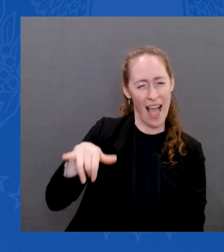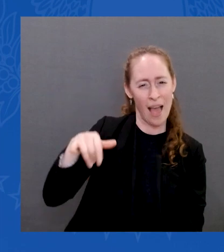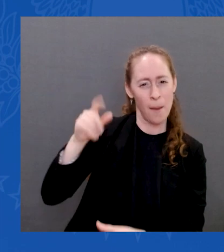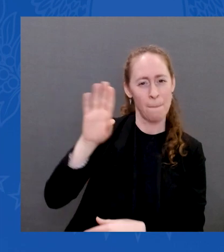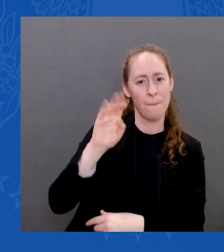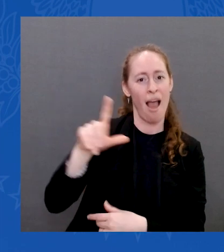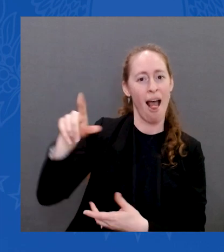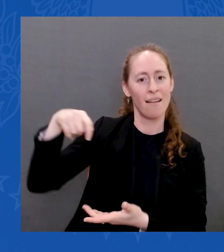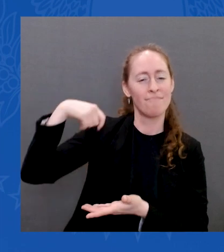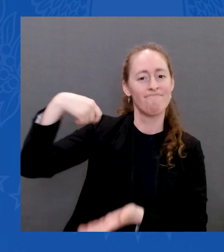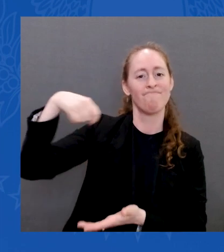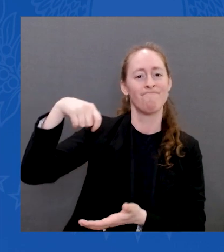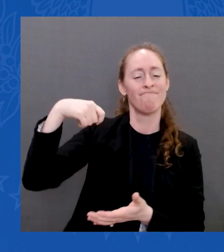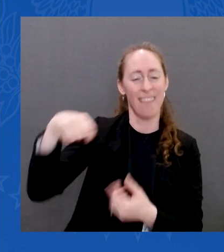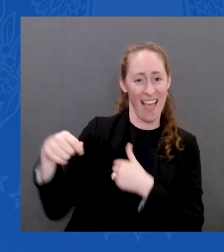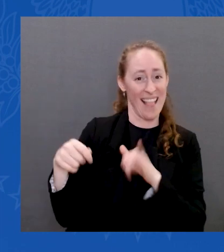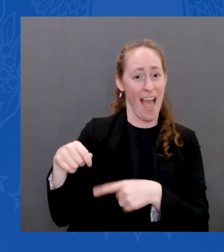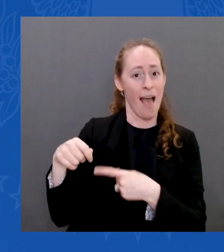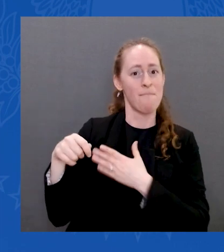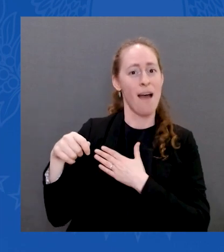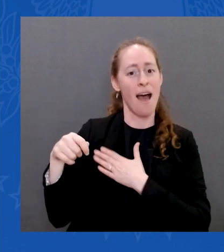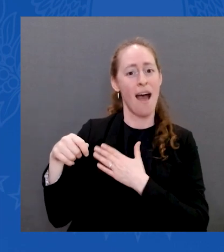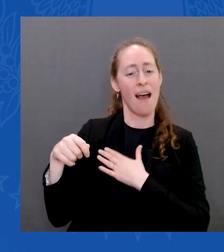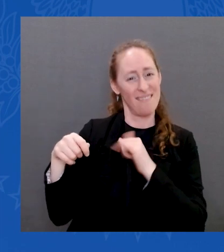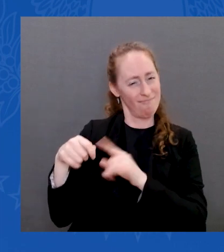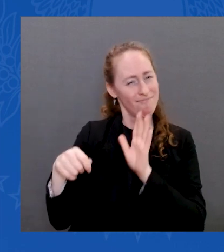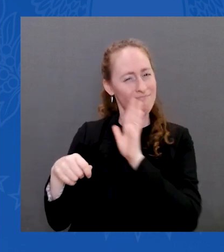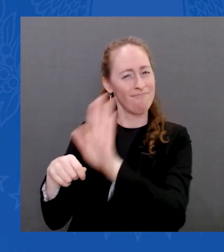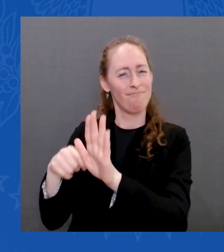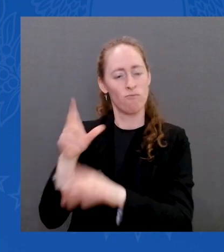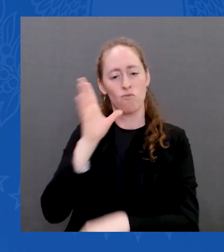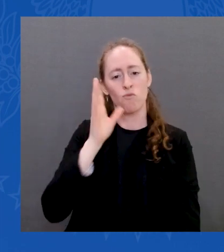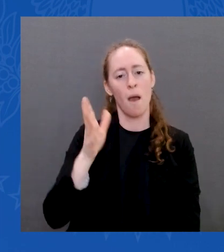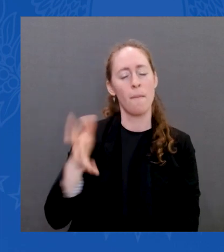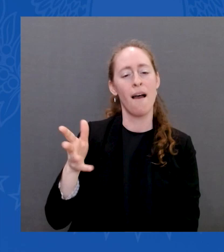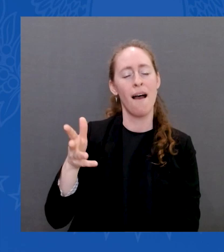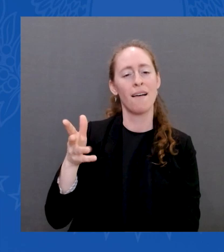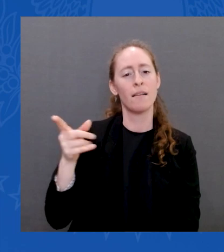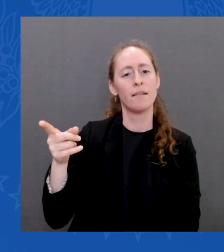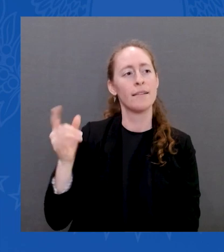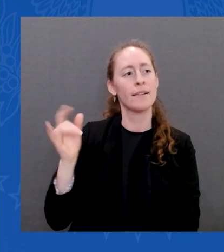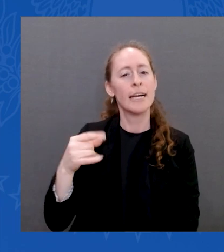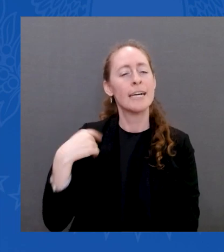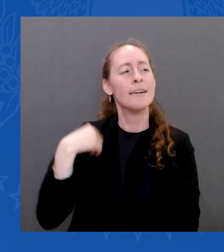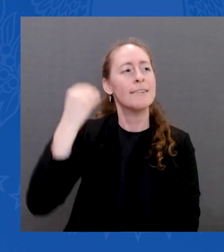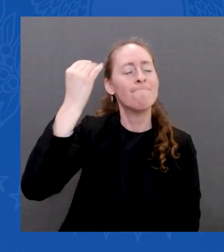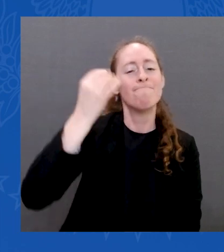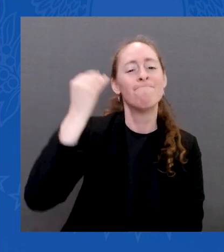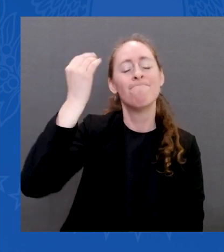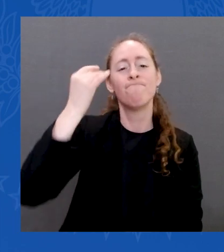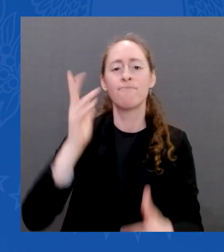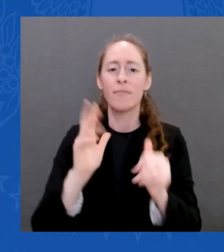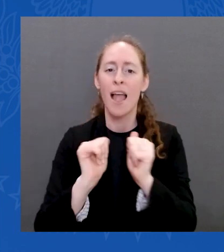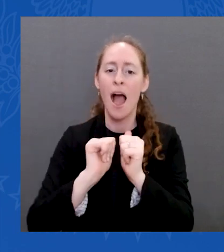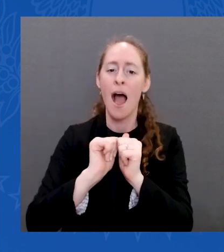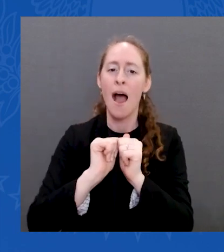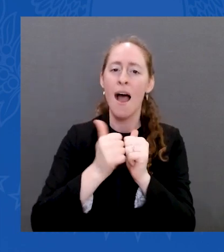resonated into the world like waves of sound, changing those who heard its ring.